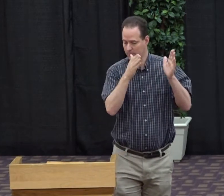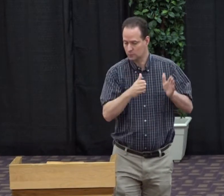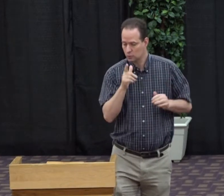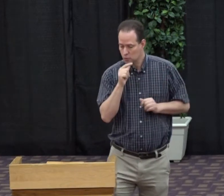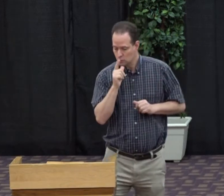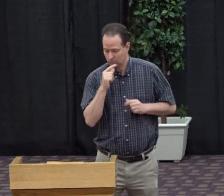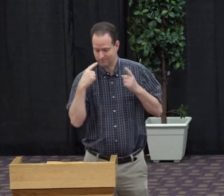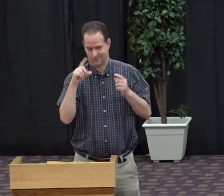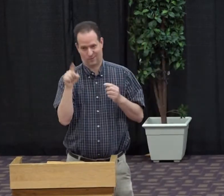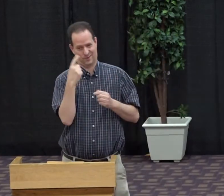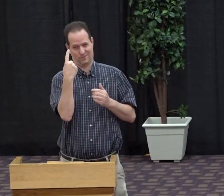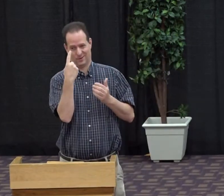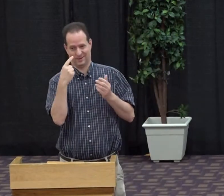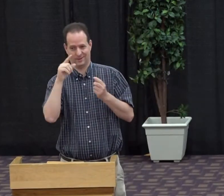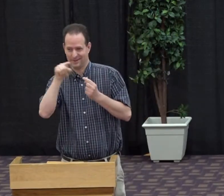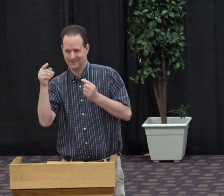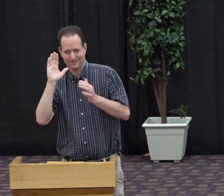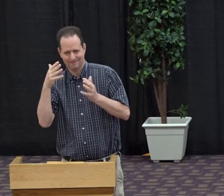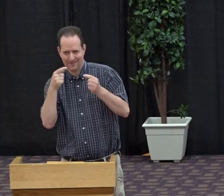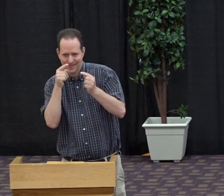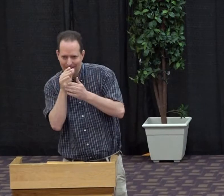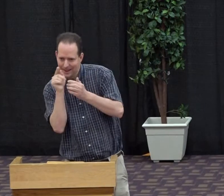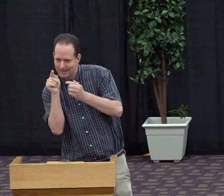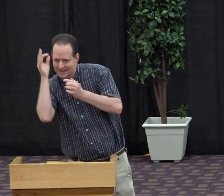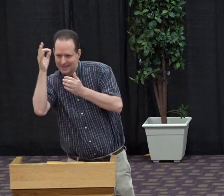The name of the individuals who have done this, there was only one student.